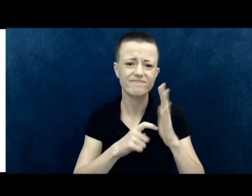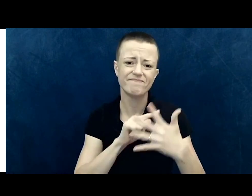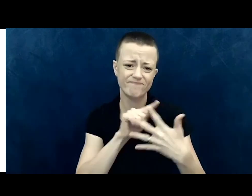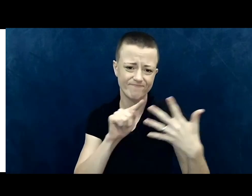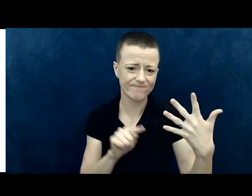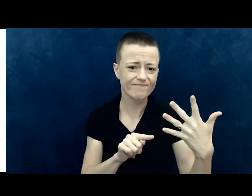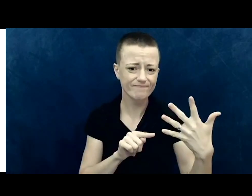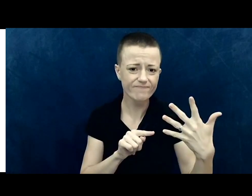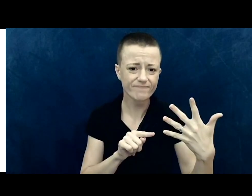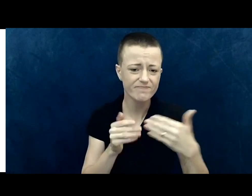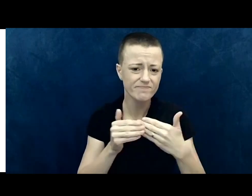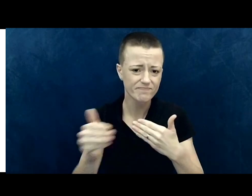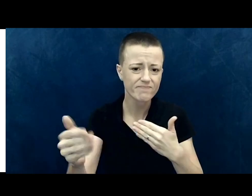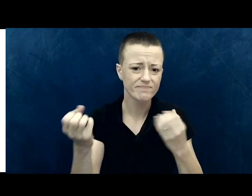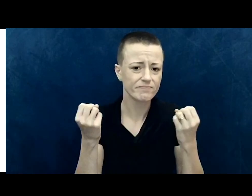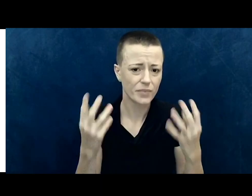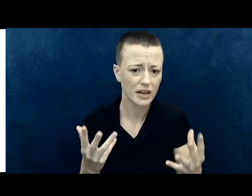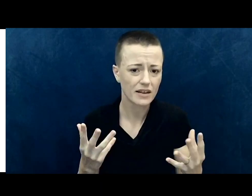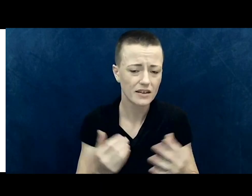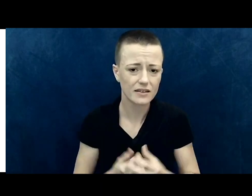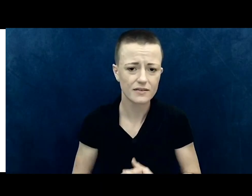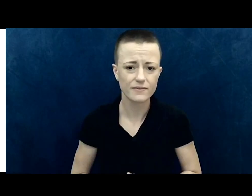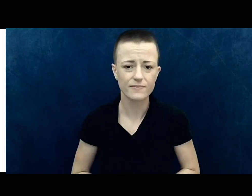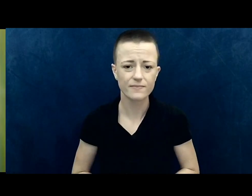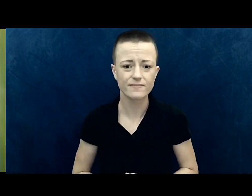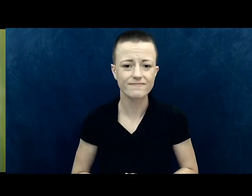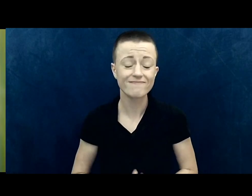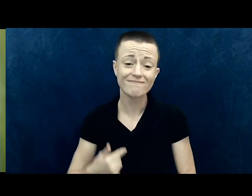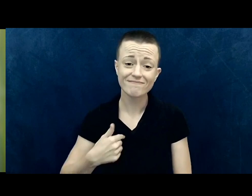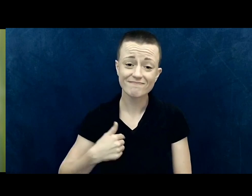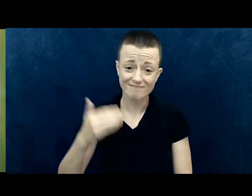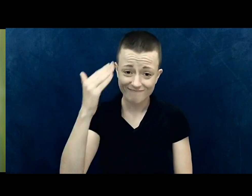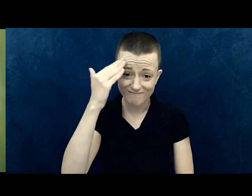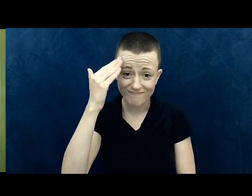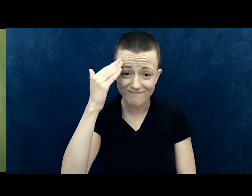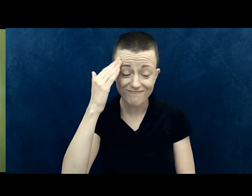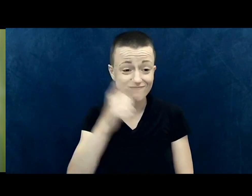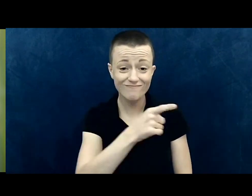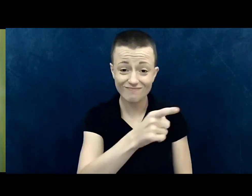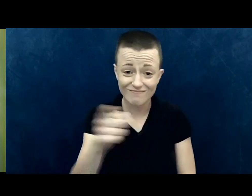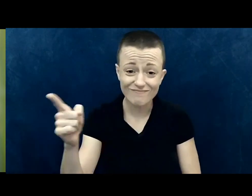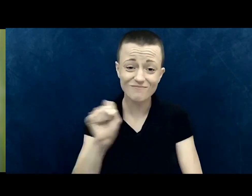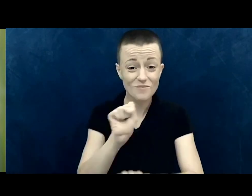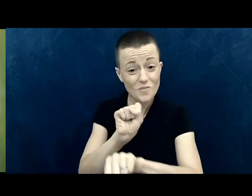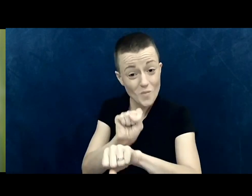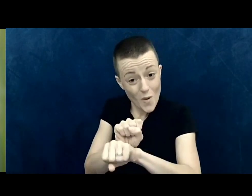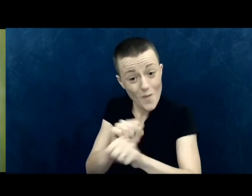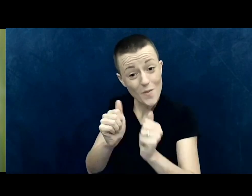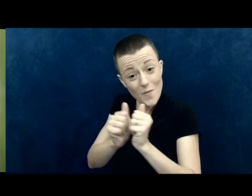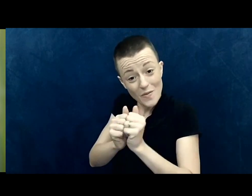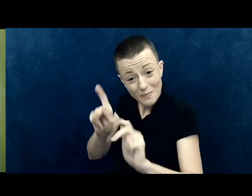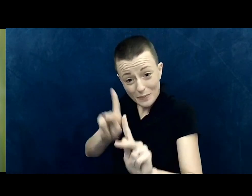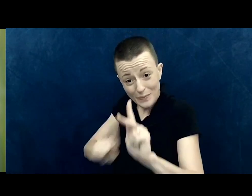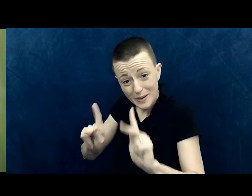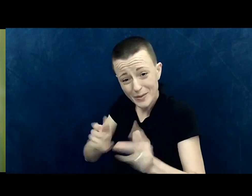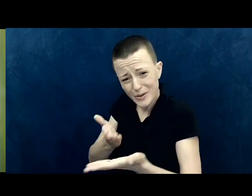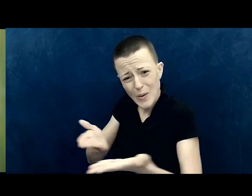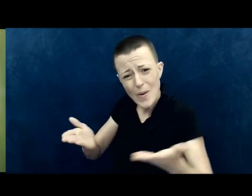even for those who only experience mild symptoms. I know that I'm speaking to an audience of people who work with a population that's near and dear to me: